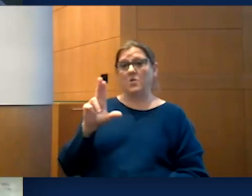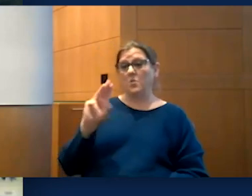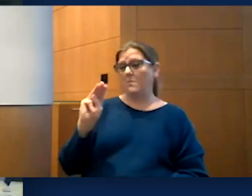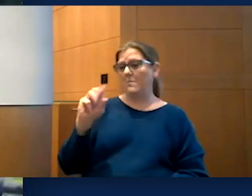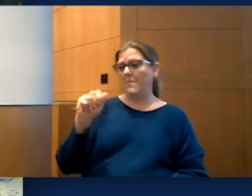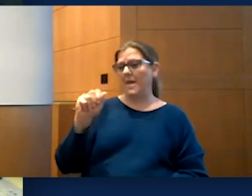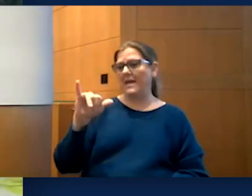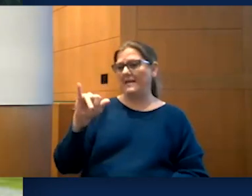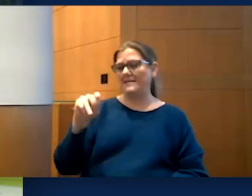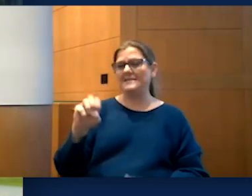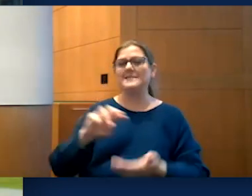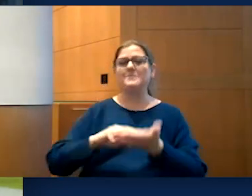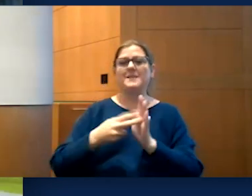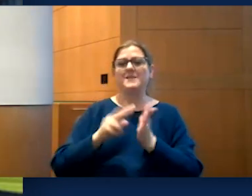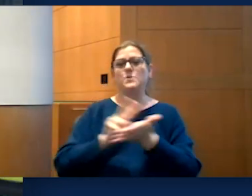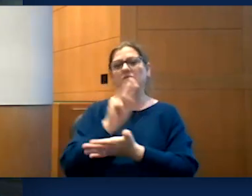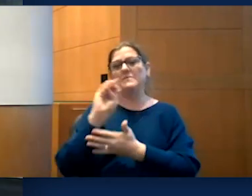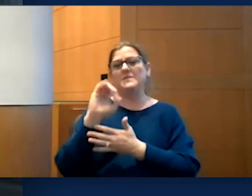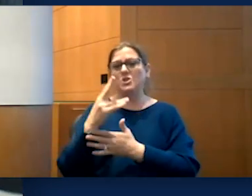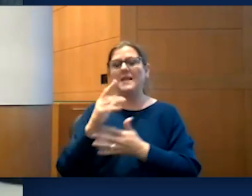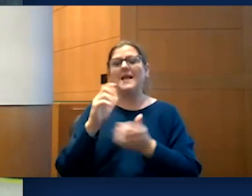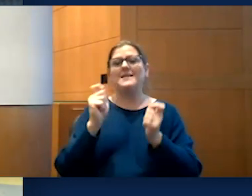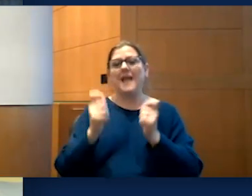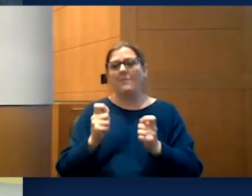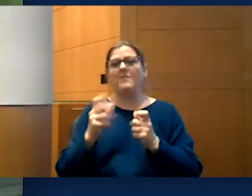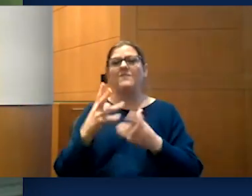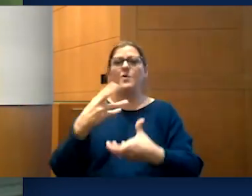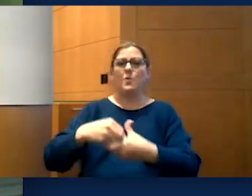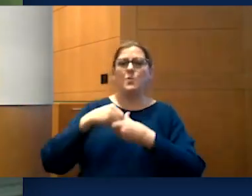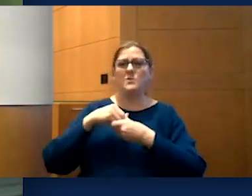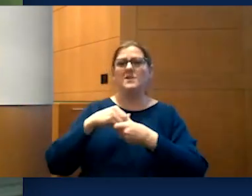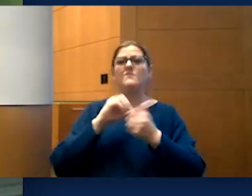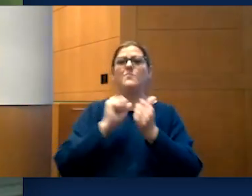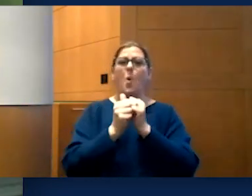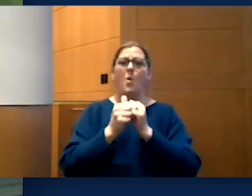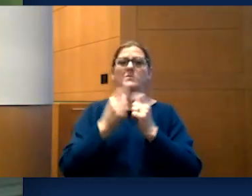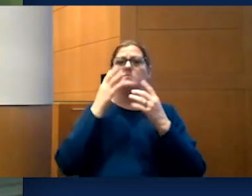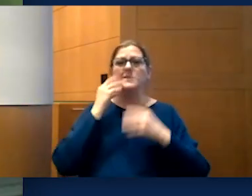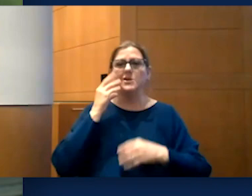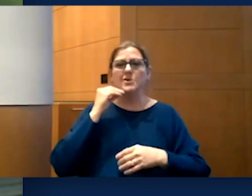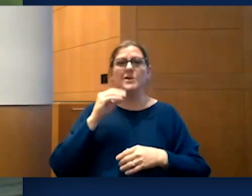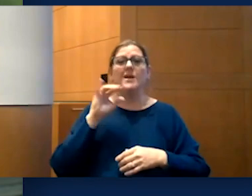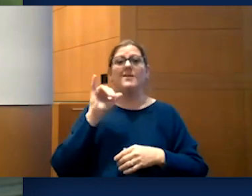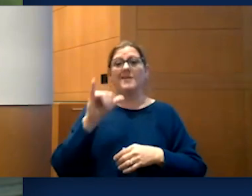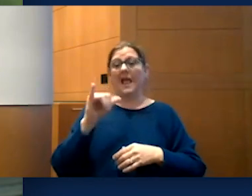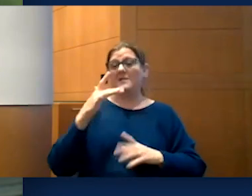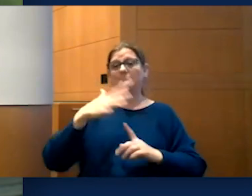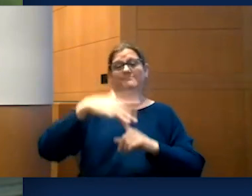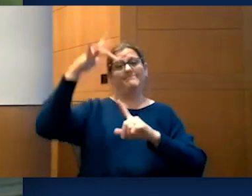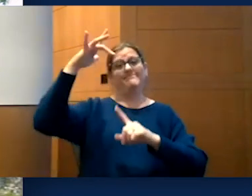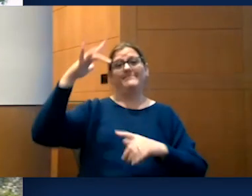UMAISE stands for University of Michigan adaptive and inclusive sports experience. We're the premiere adaptive sports program at Michigan Medicine. We provide the equipment, expertise, and provide a space for that at no cost in a rural setting.